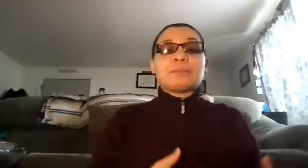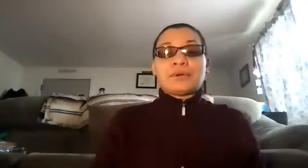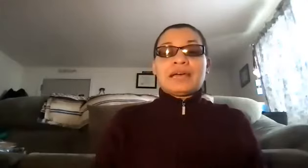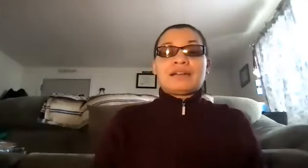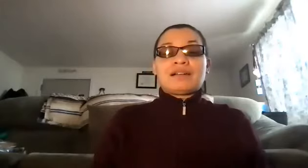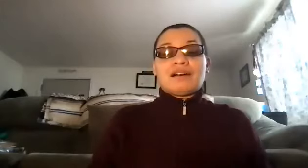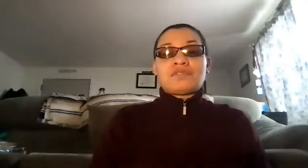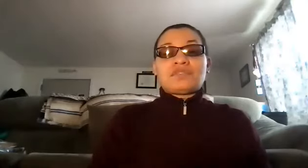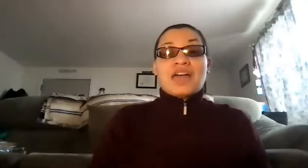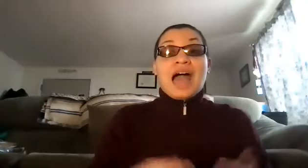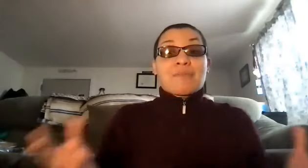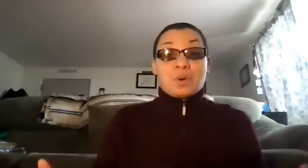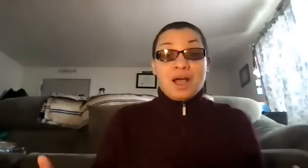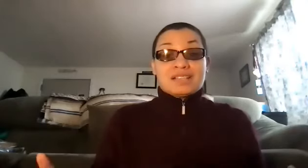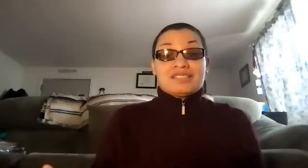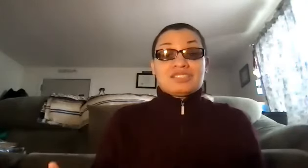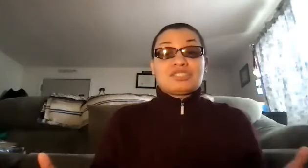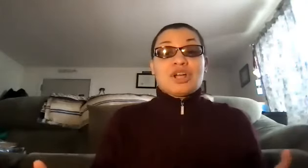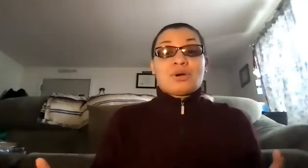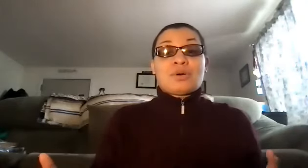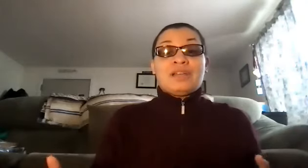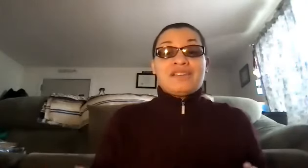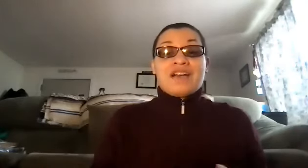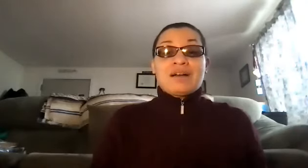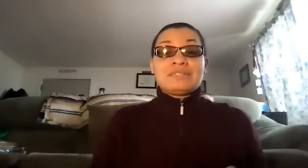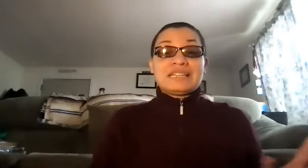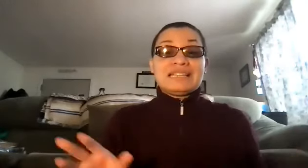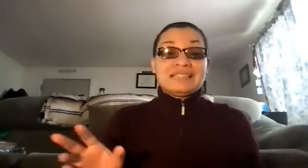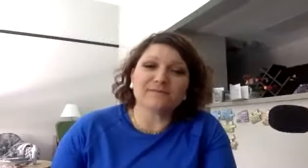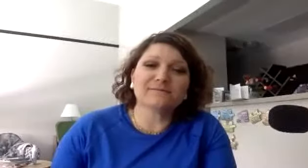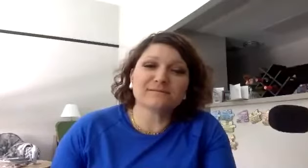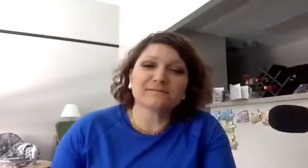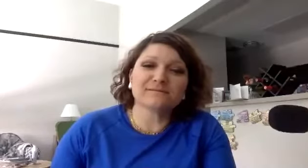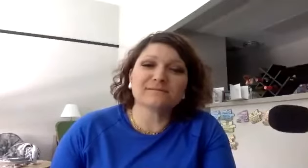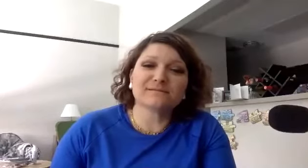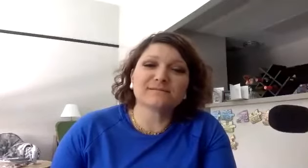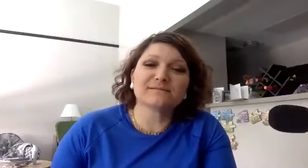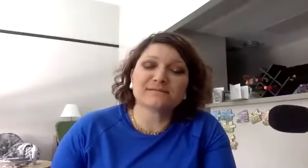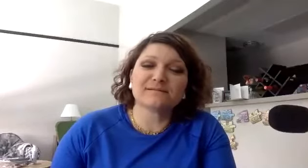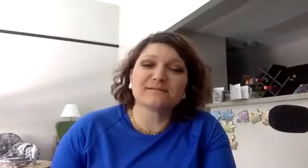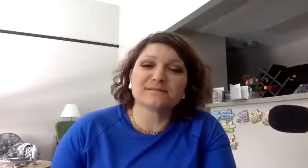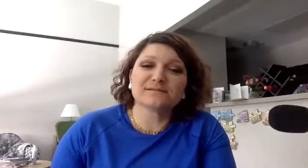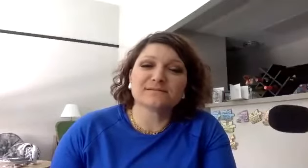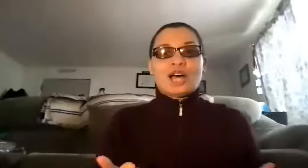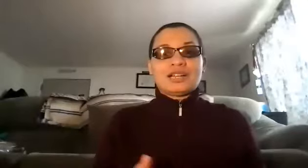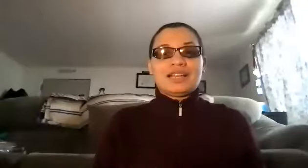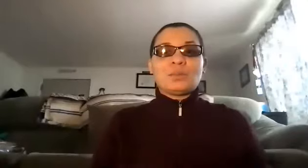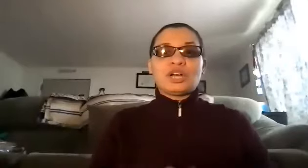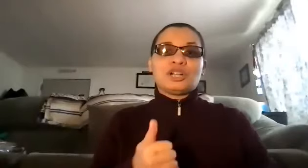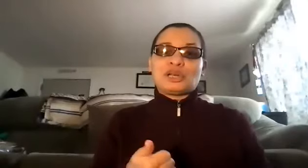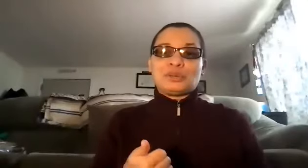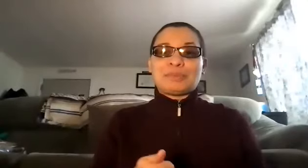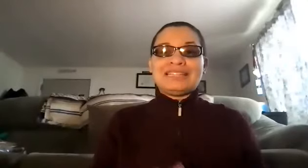brand of the apple watch, so if i'm yeah so if i'm sitting down for too long it will alert me